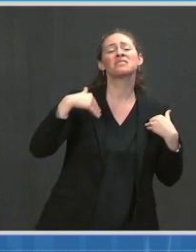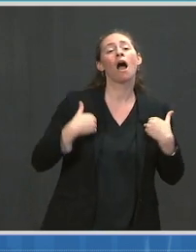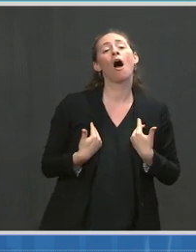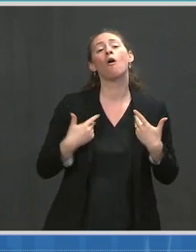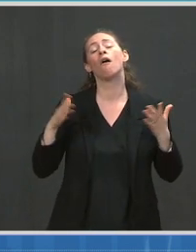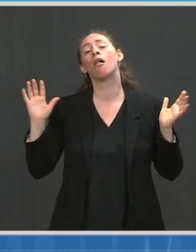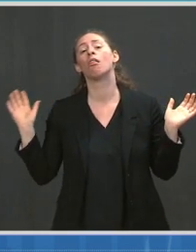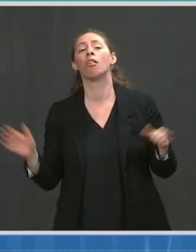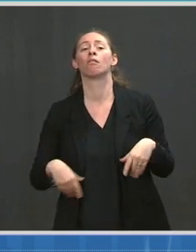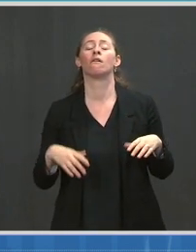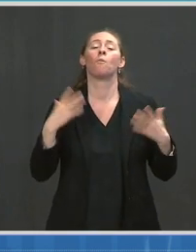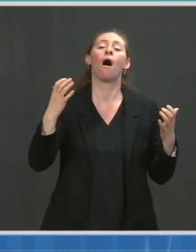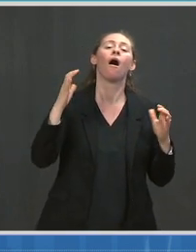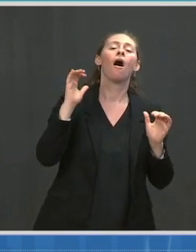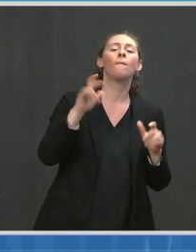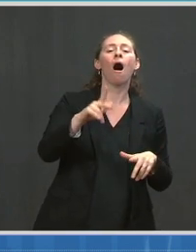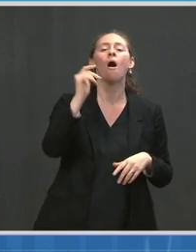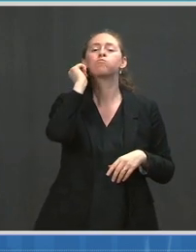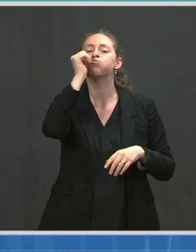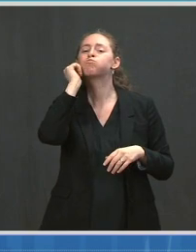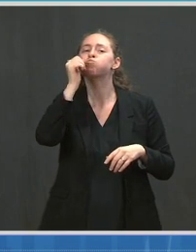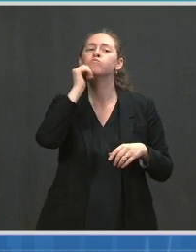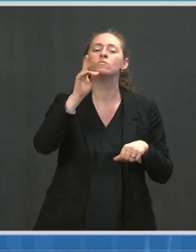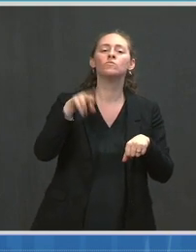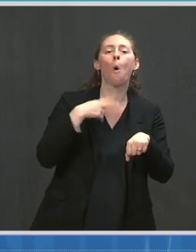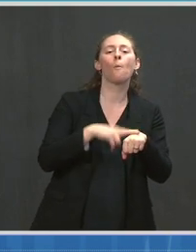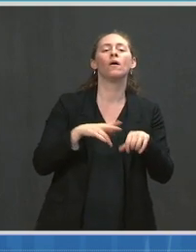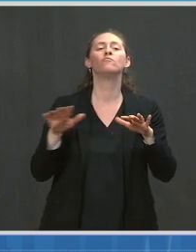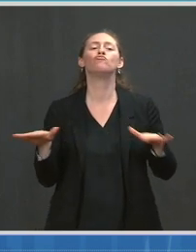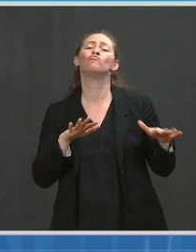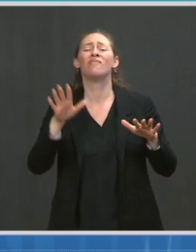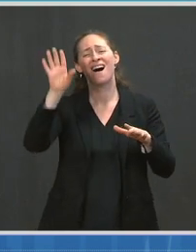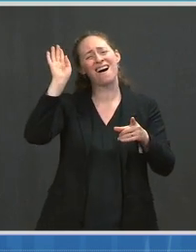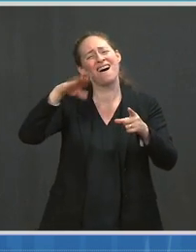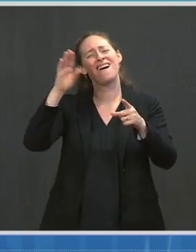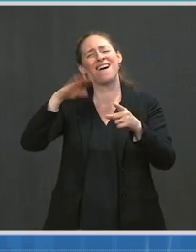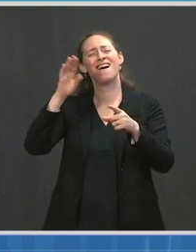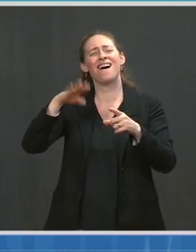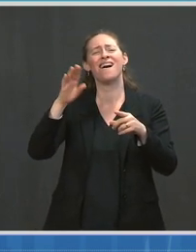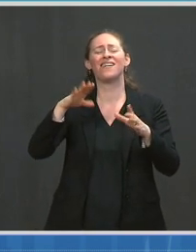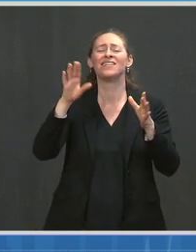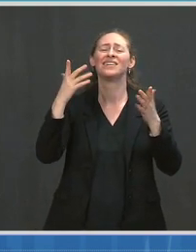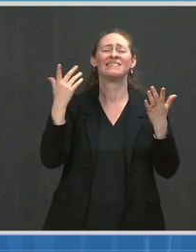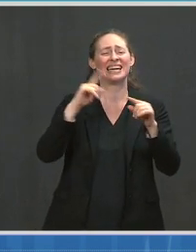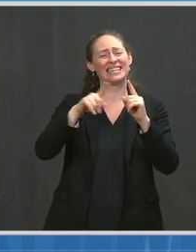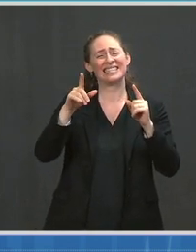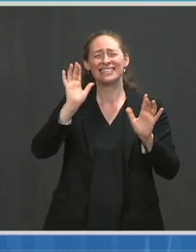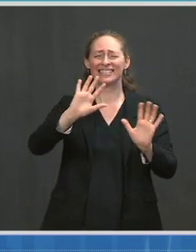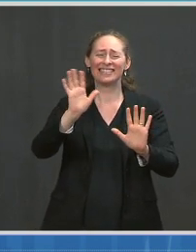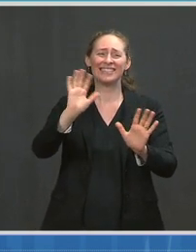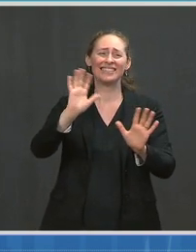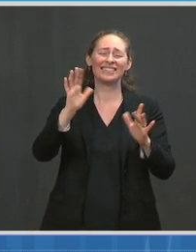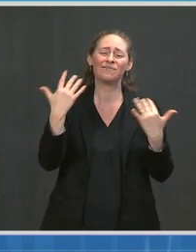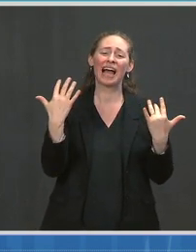but we can't let down our guard and the president is doing everything he can with the mask mandate